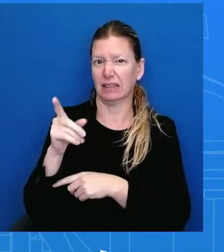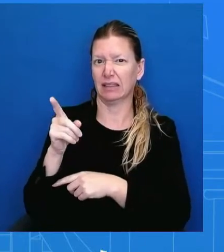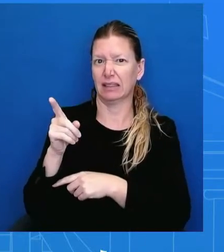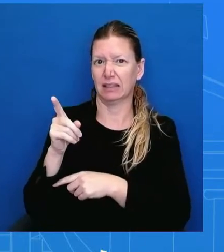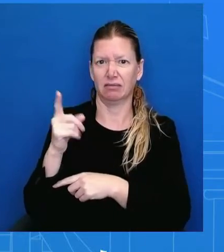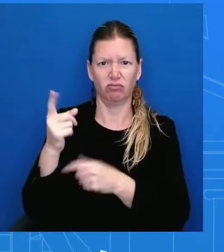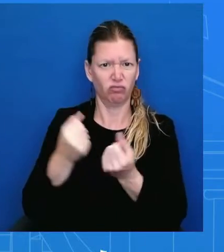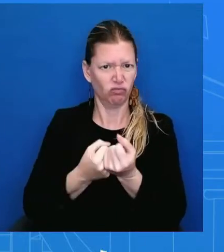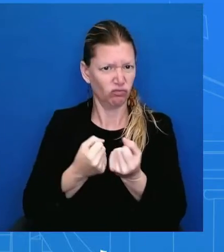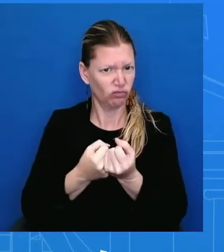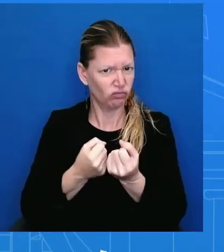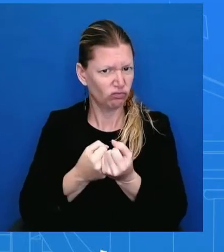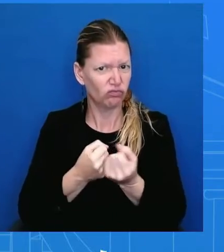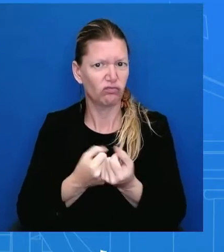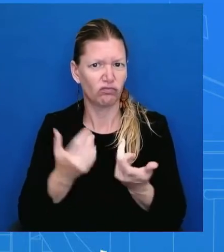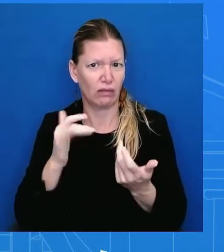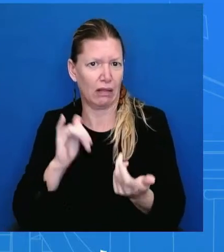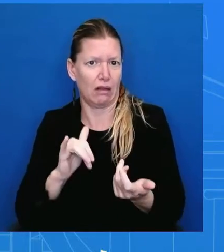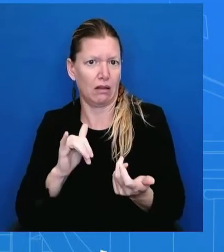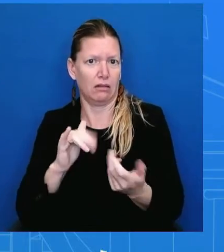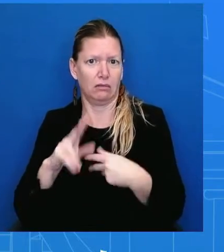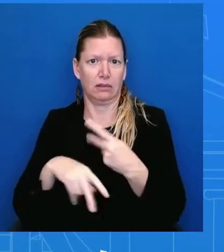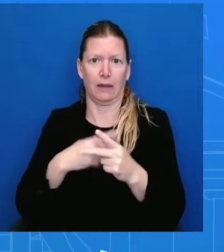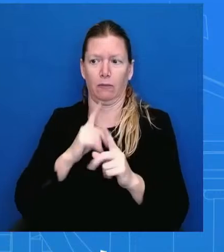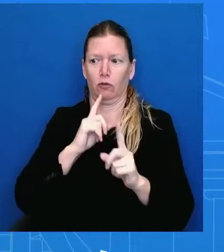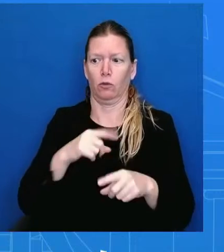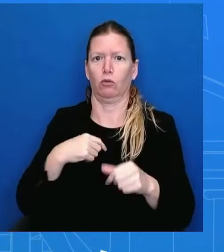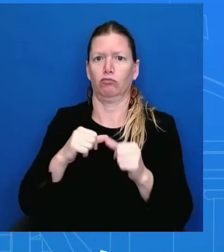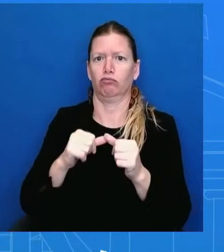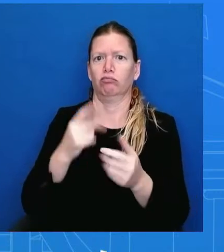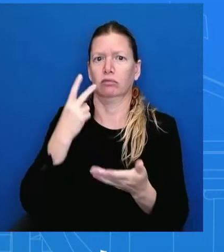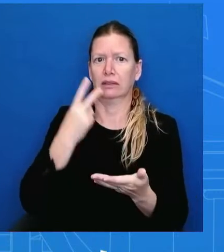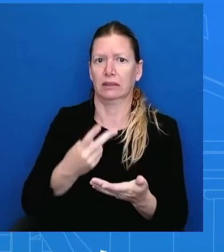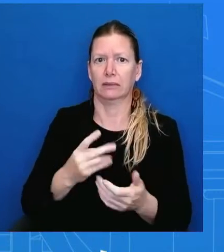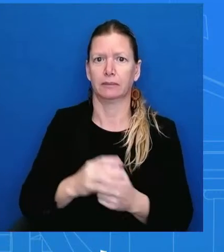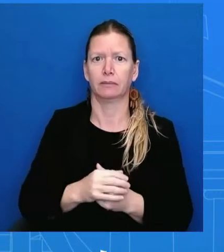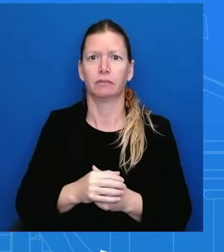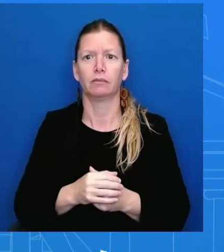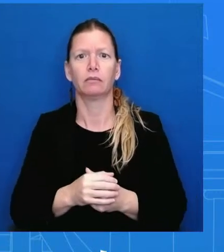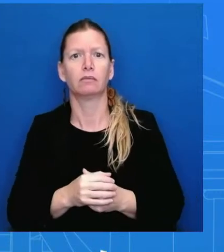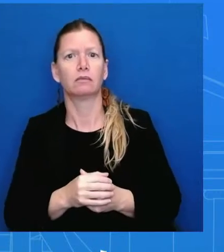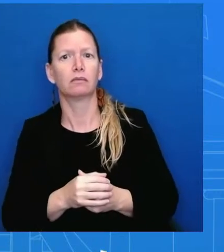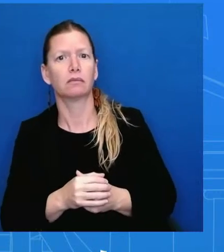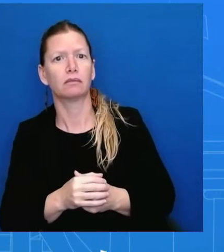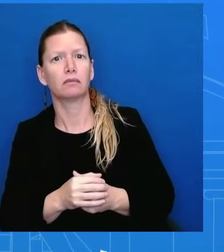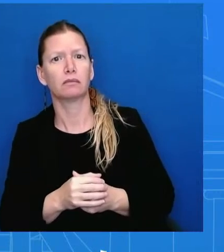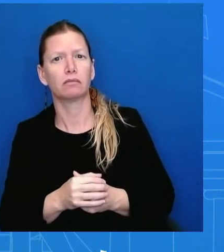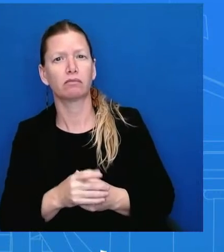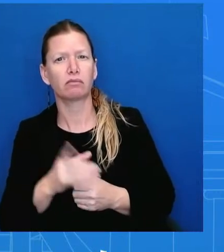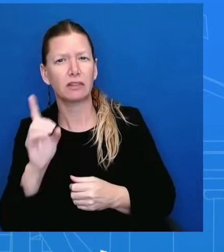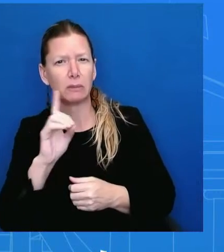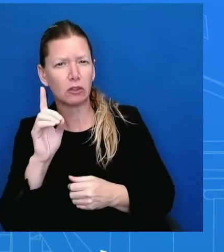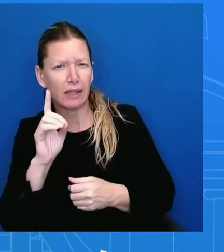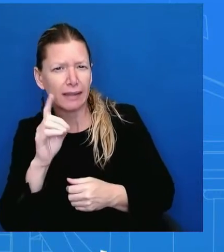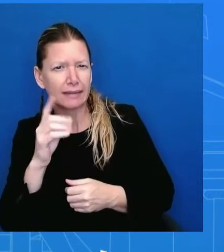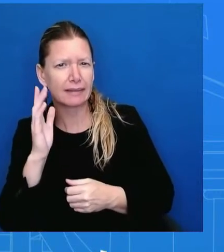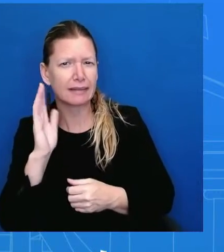who might have misgivings about the president's age or acuity to have them say positive things about the president publicly? Ms. Jean-Pierre: I -- I'm not really --